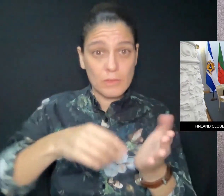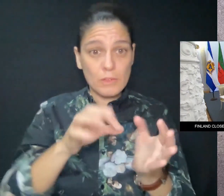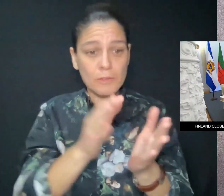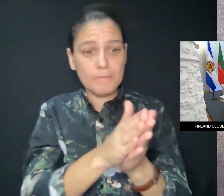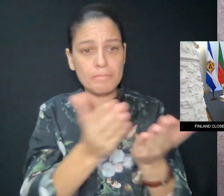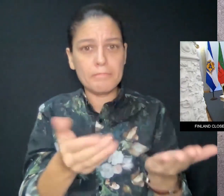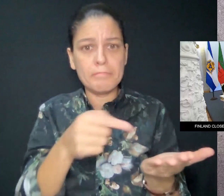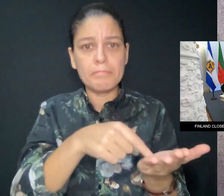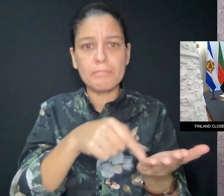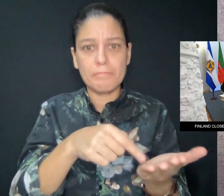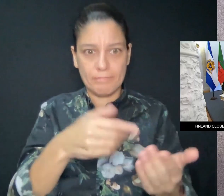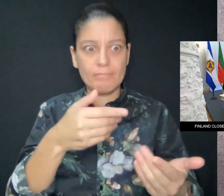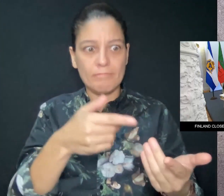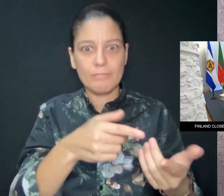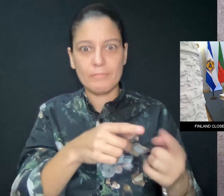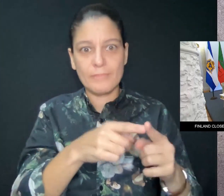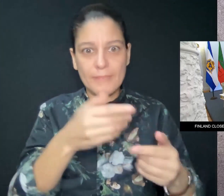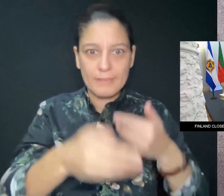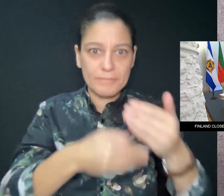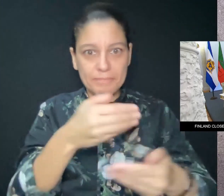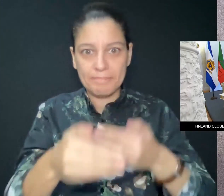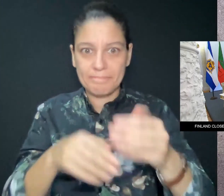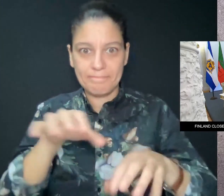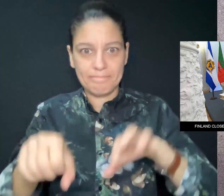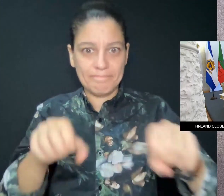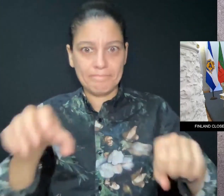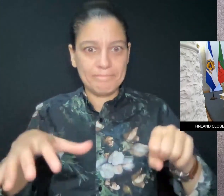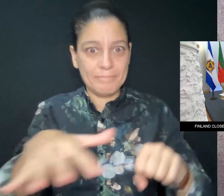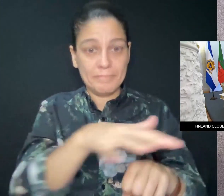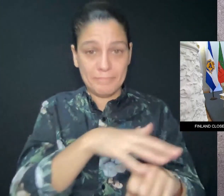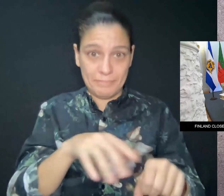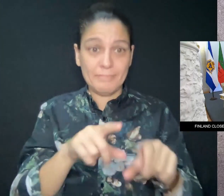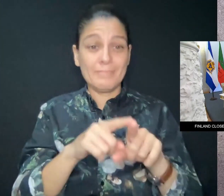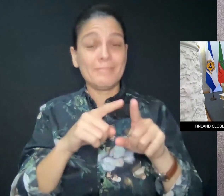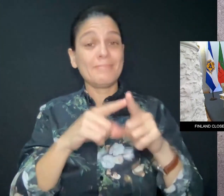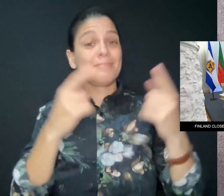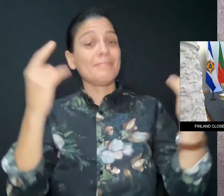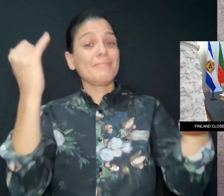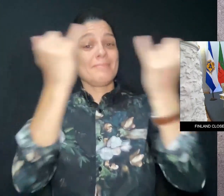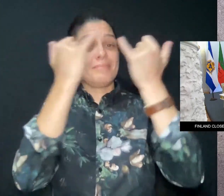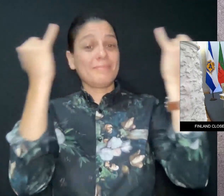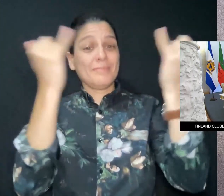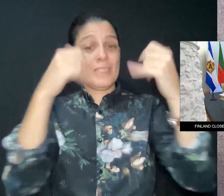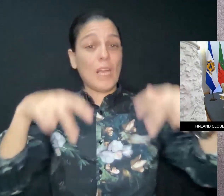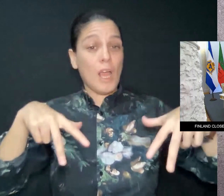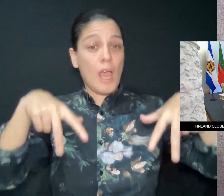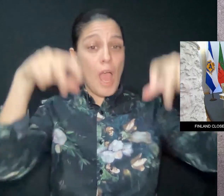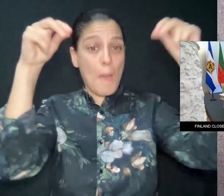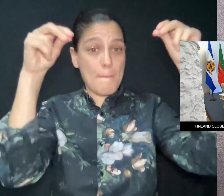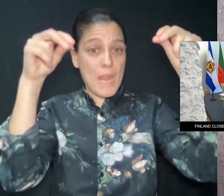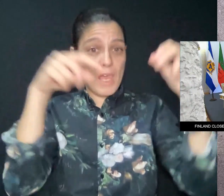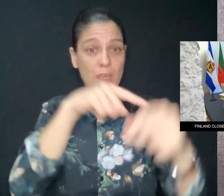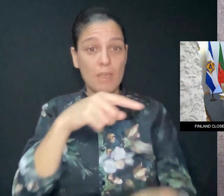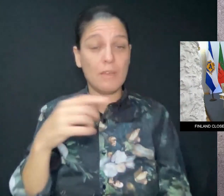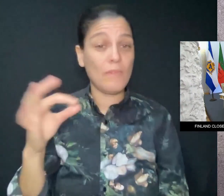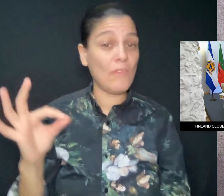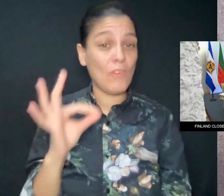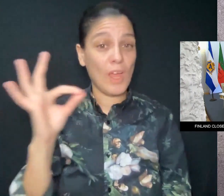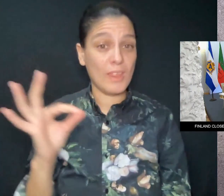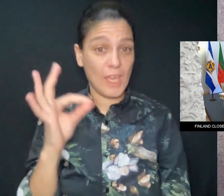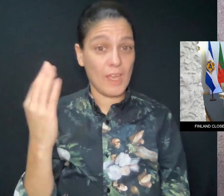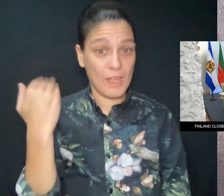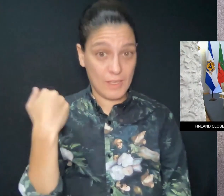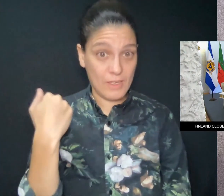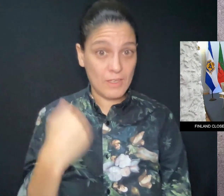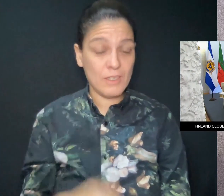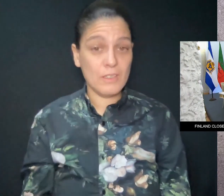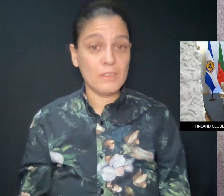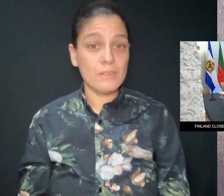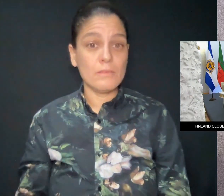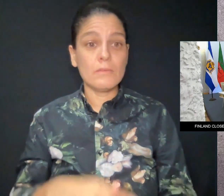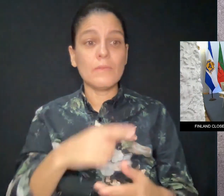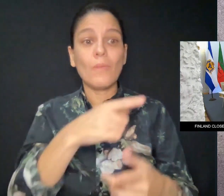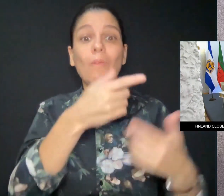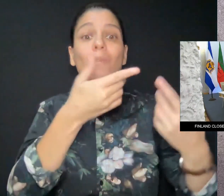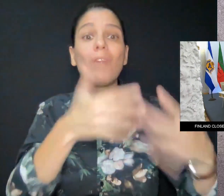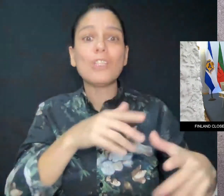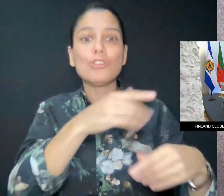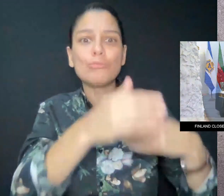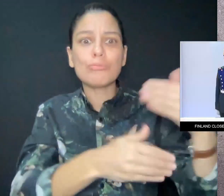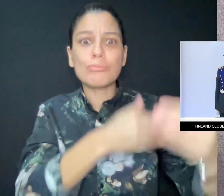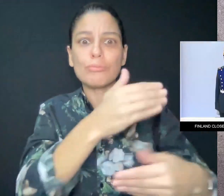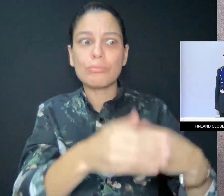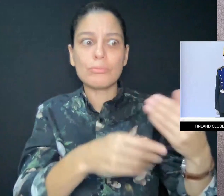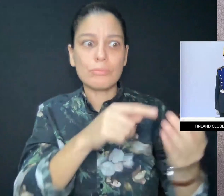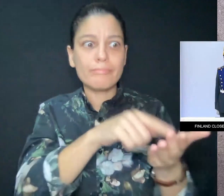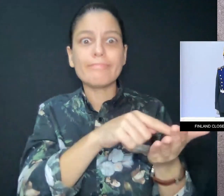he signed documents to start the annexation during a ceremony at the Kremlin Friday